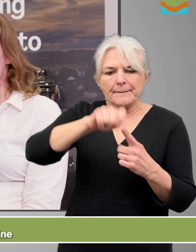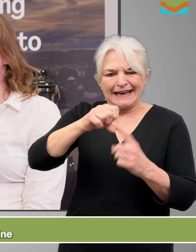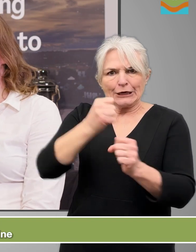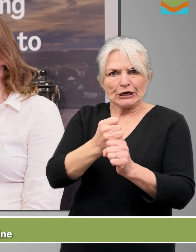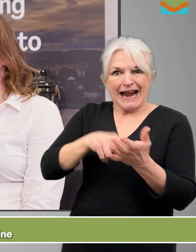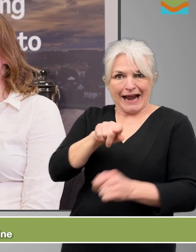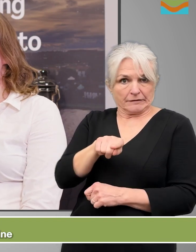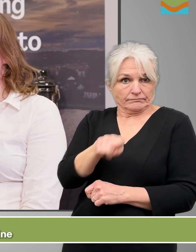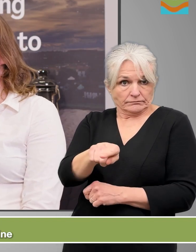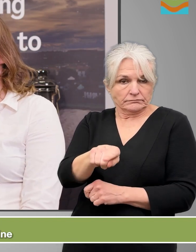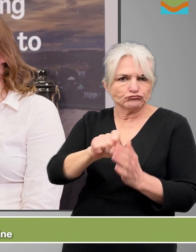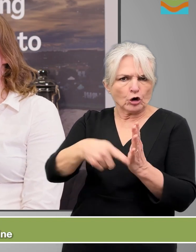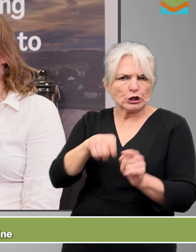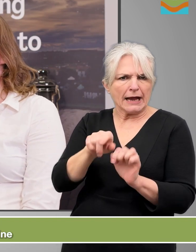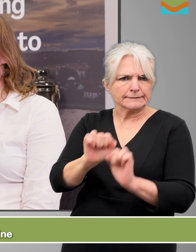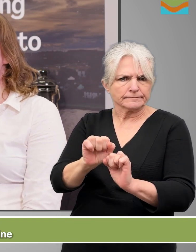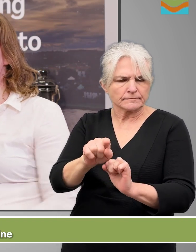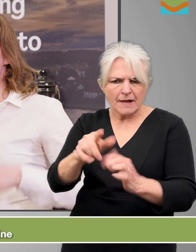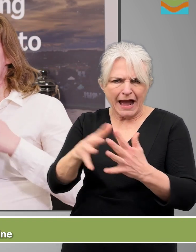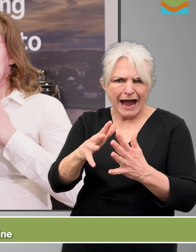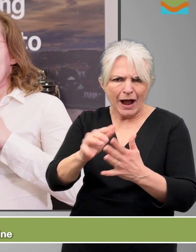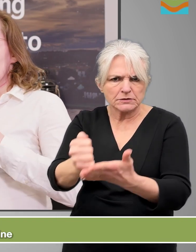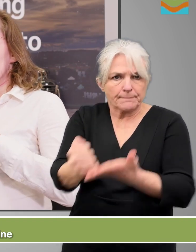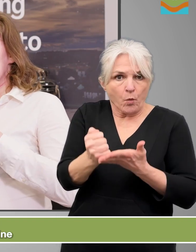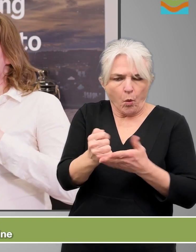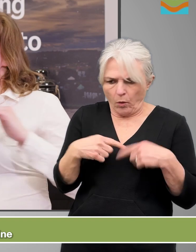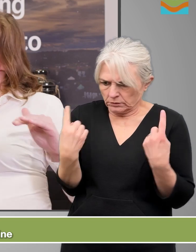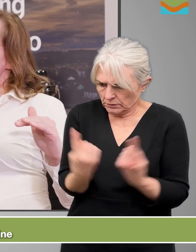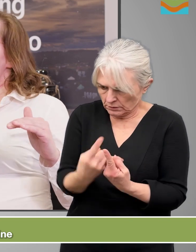and I think that sort of sets the key kind of baseline